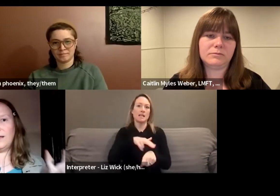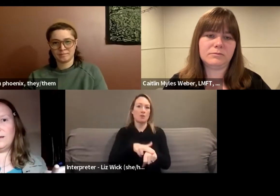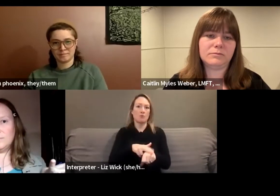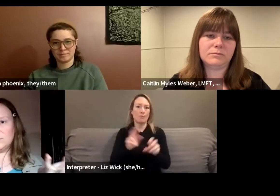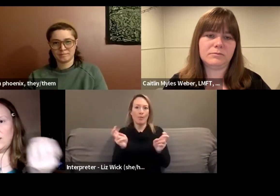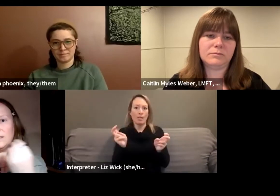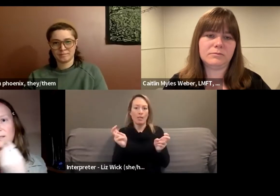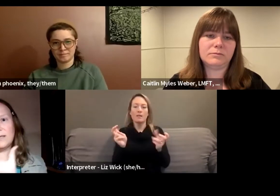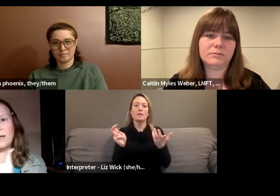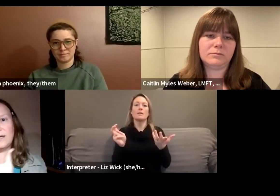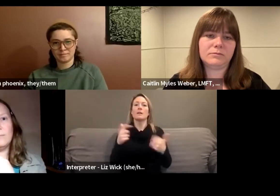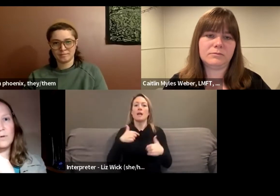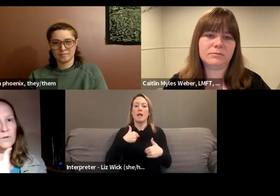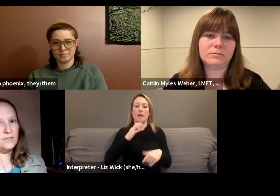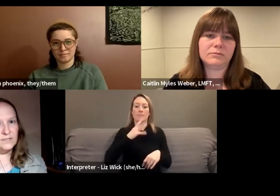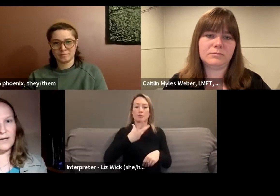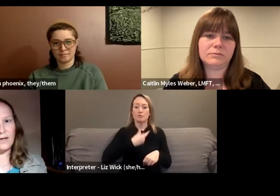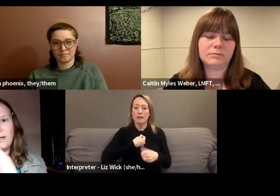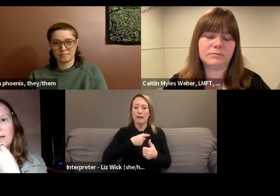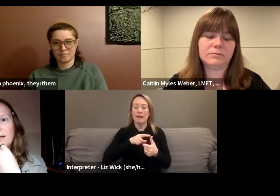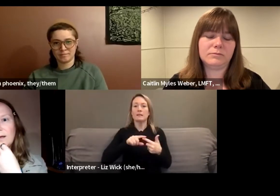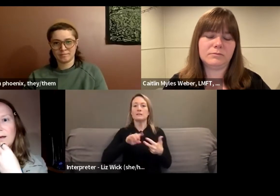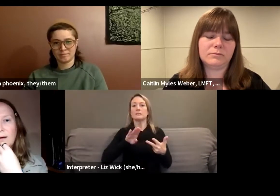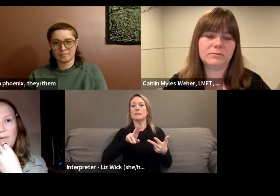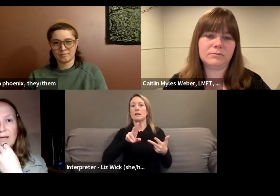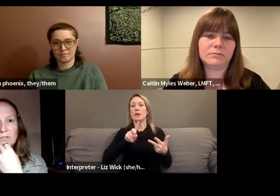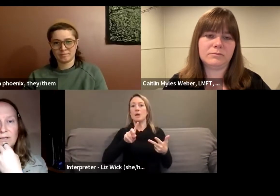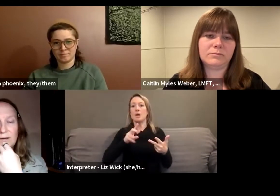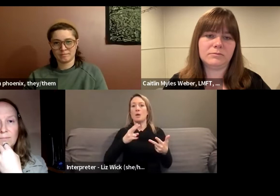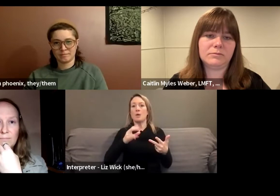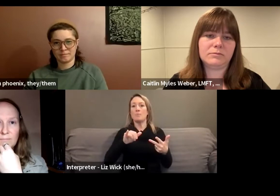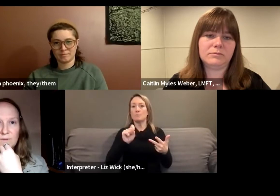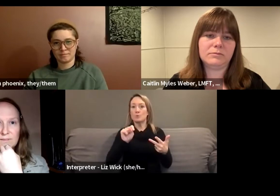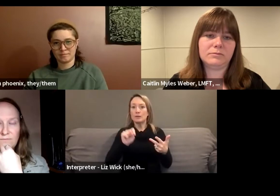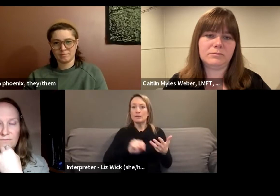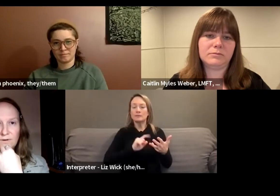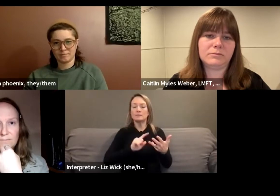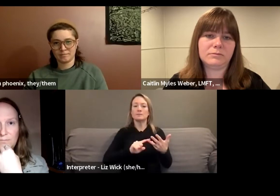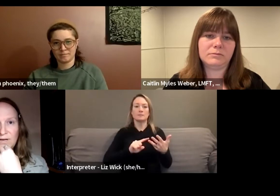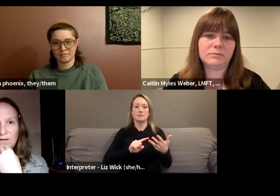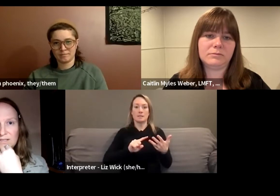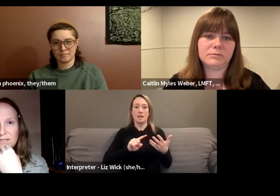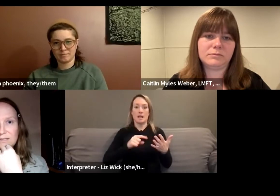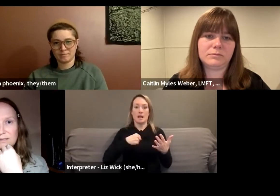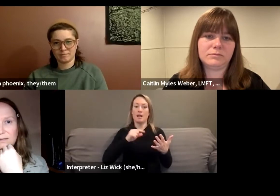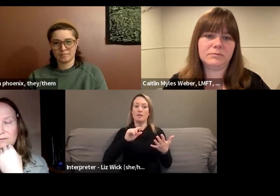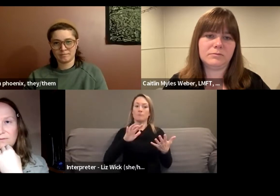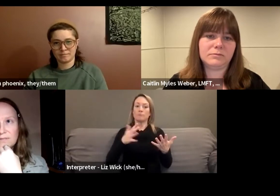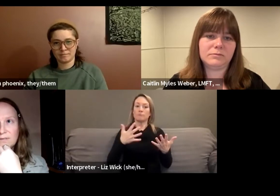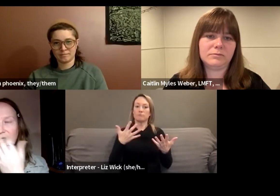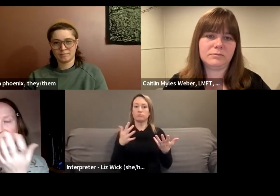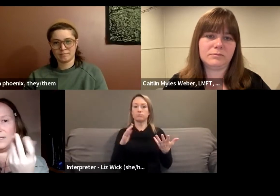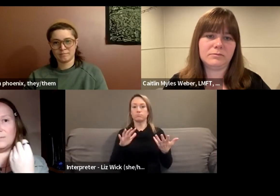I am trans. I am Buddhist. I actually am pretty decently physically disabled